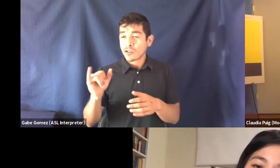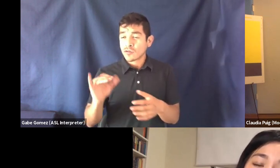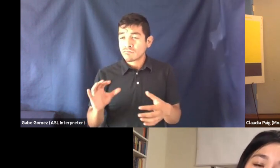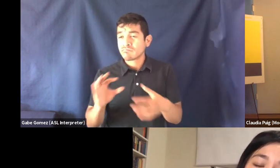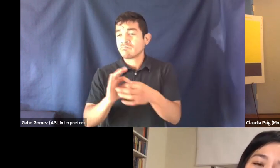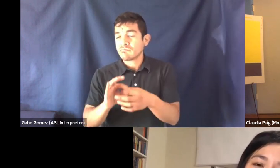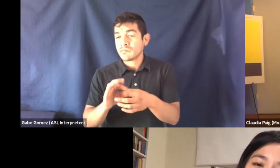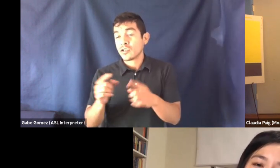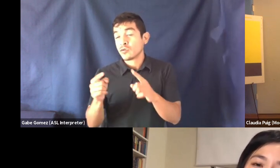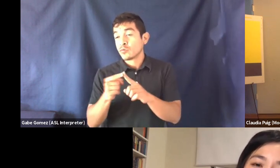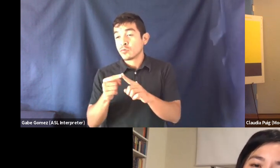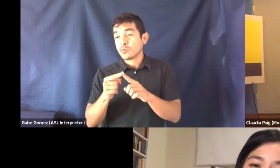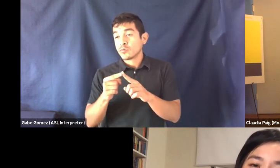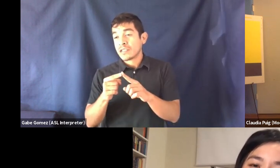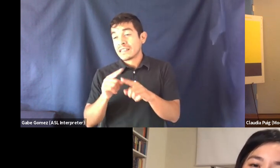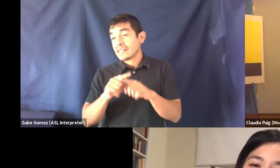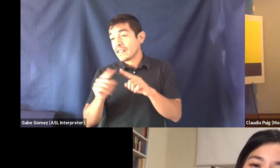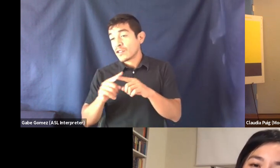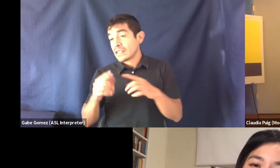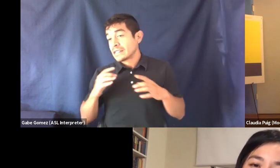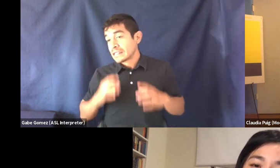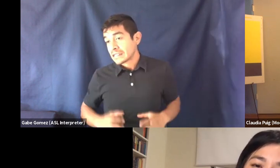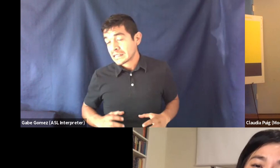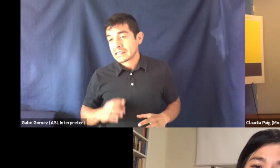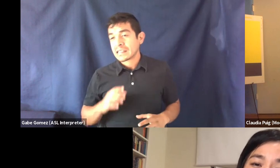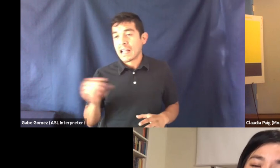But I want the film to be a celebration of tolerance